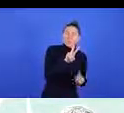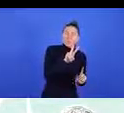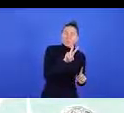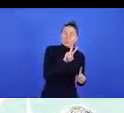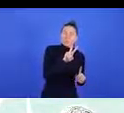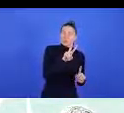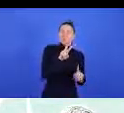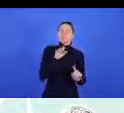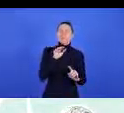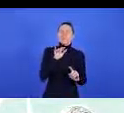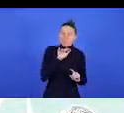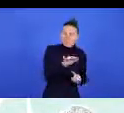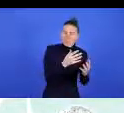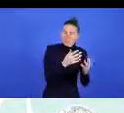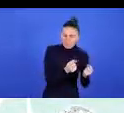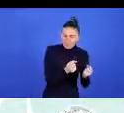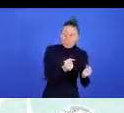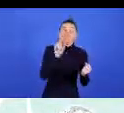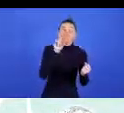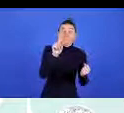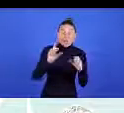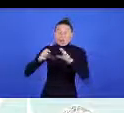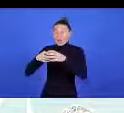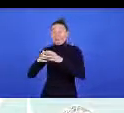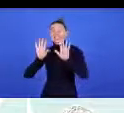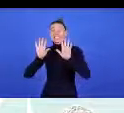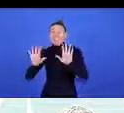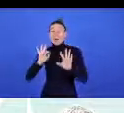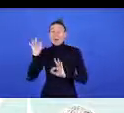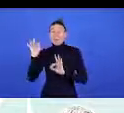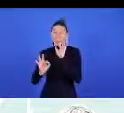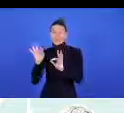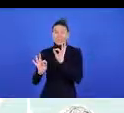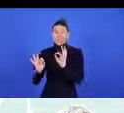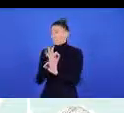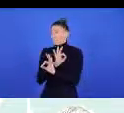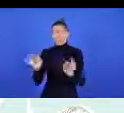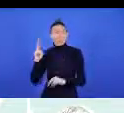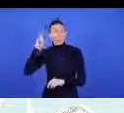the age of 12 have bilateral severe to profound hearing loss. Of this group of people, less